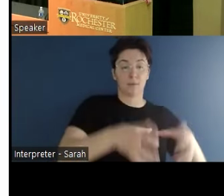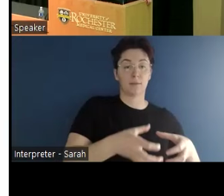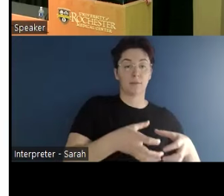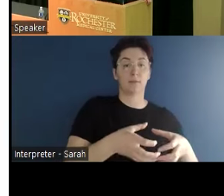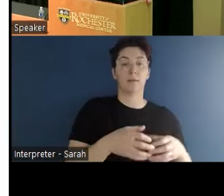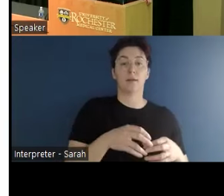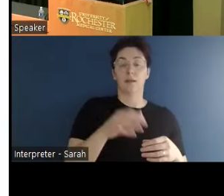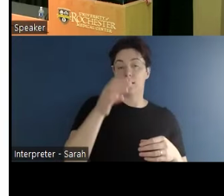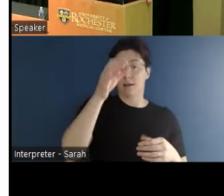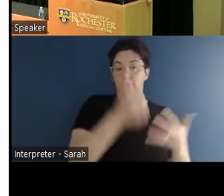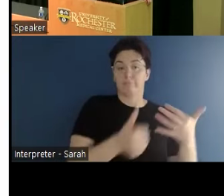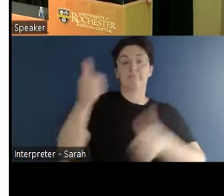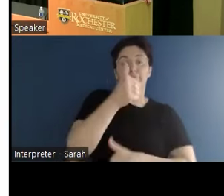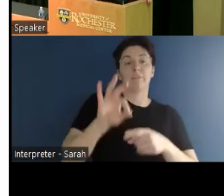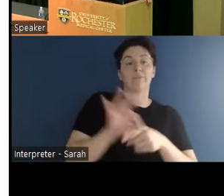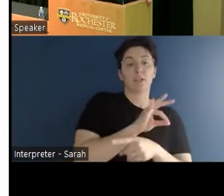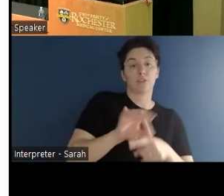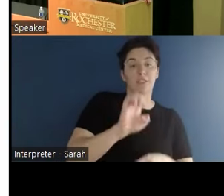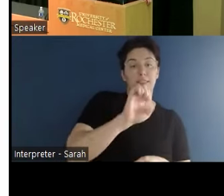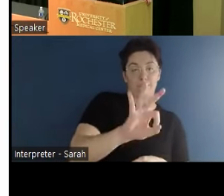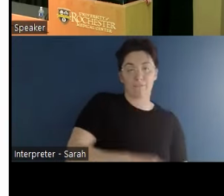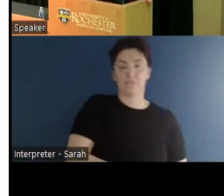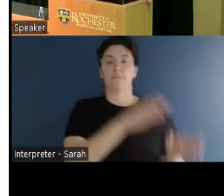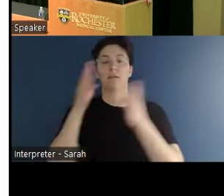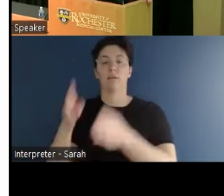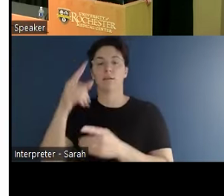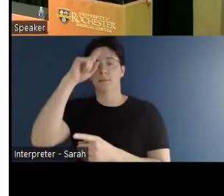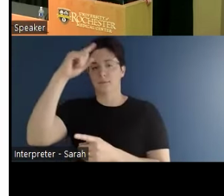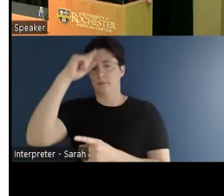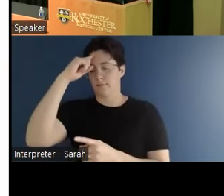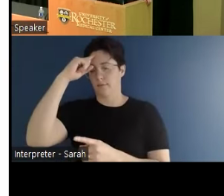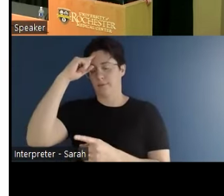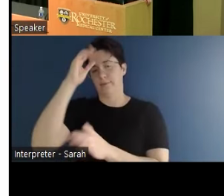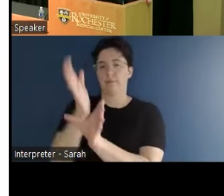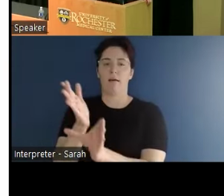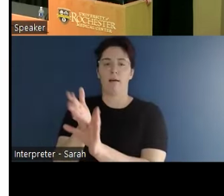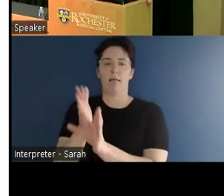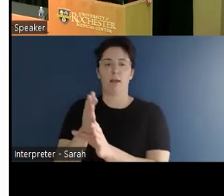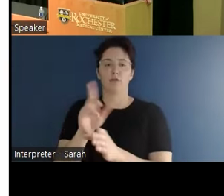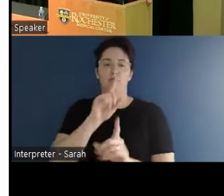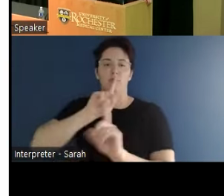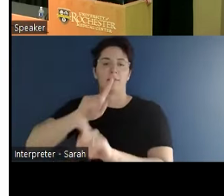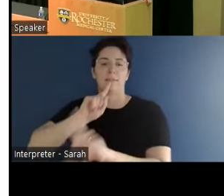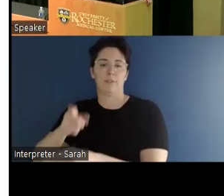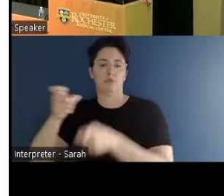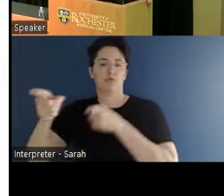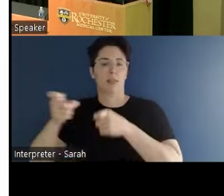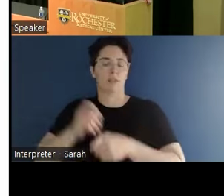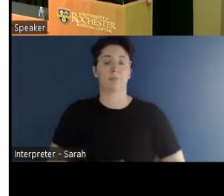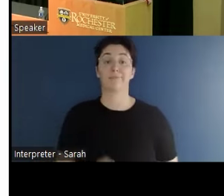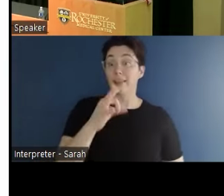or autonomic regulation because put simply if a person is overwhelmed by social sensory input